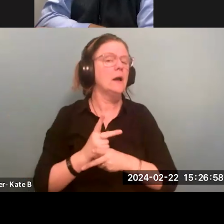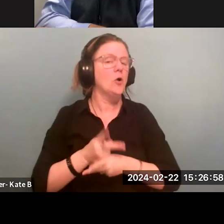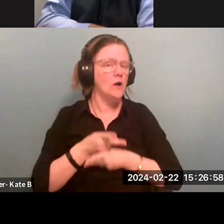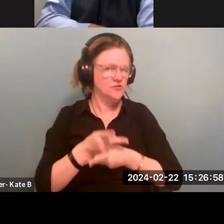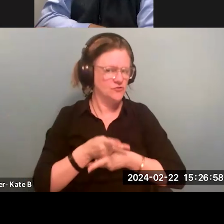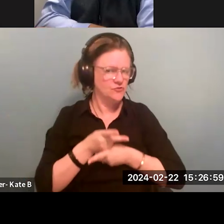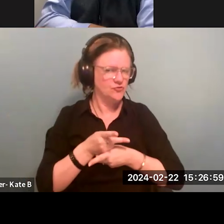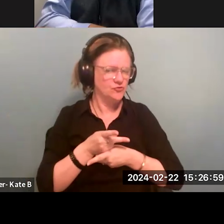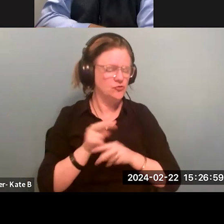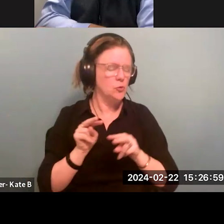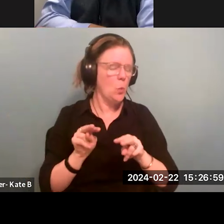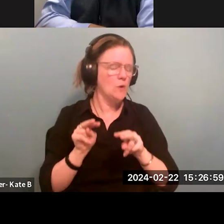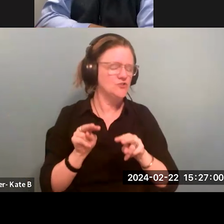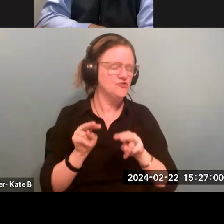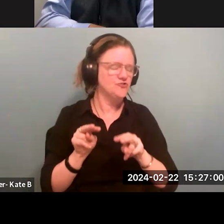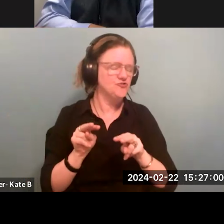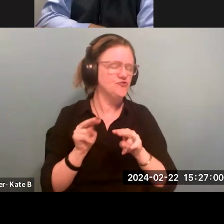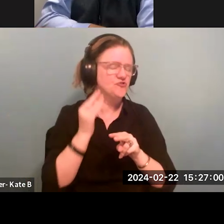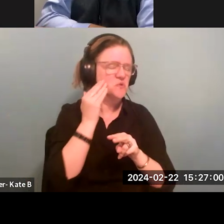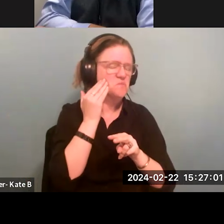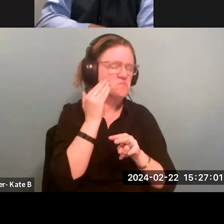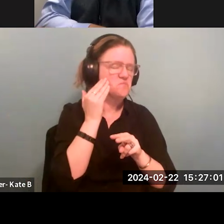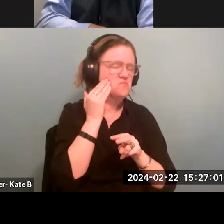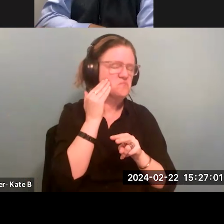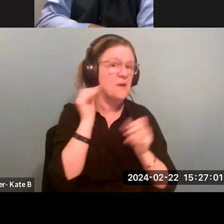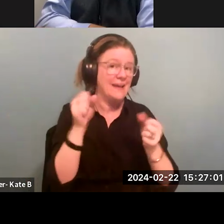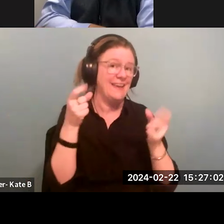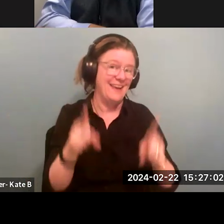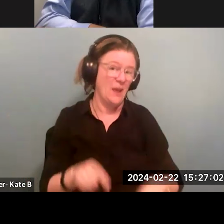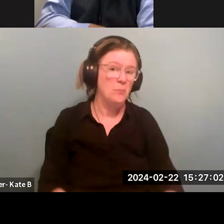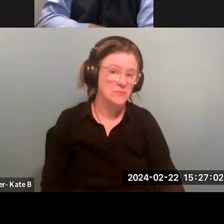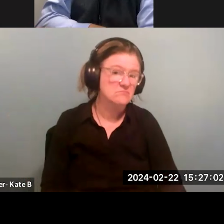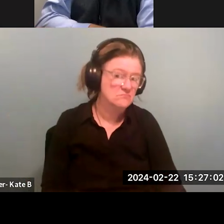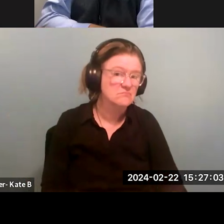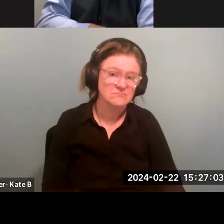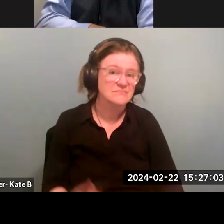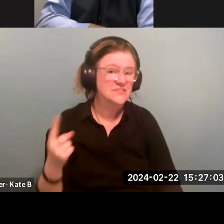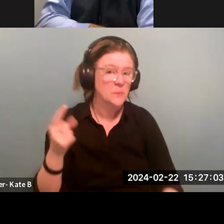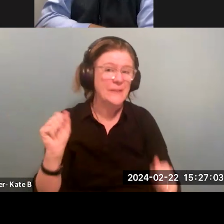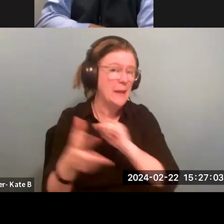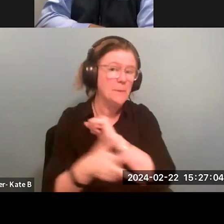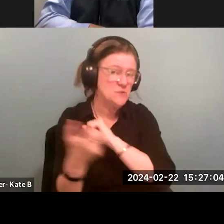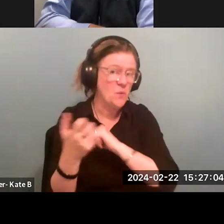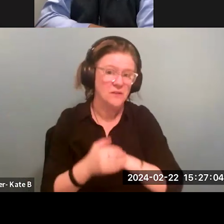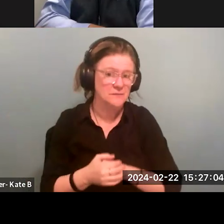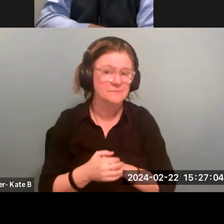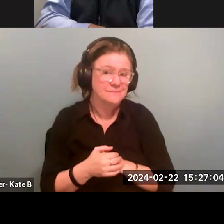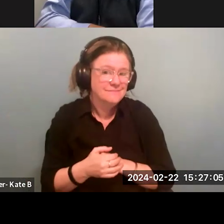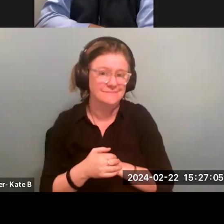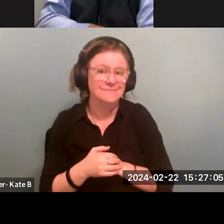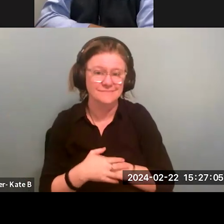And be aware that anything can be, quote unquote, scammed or stolen from you.